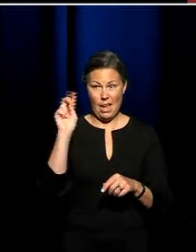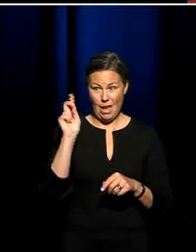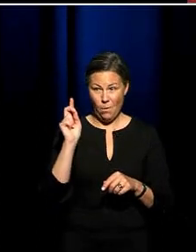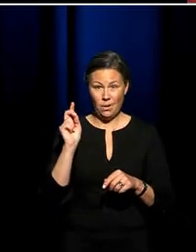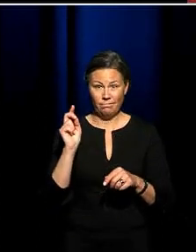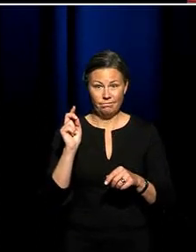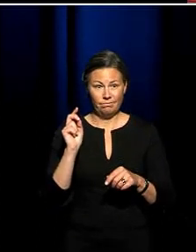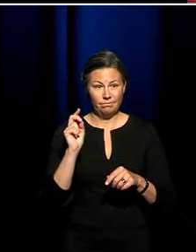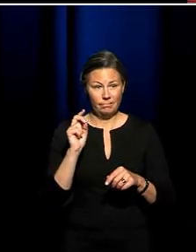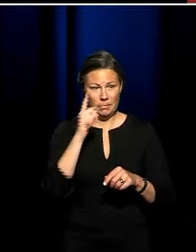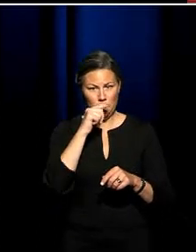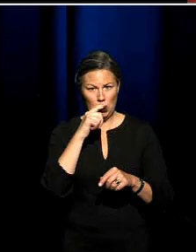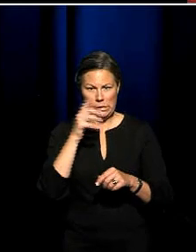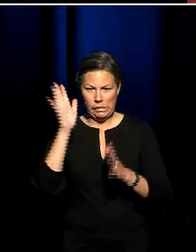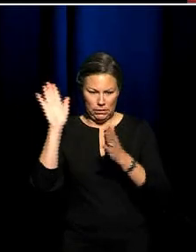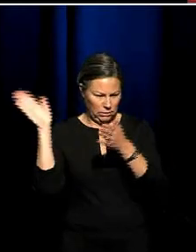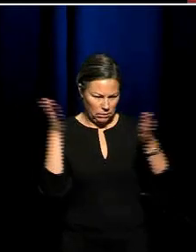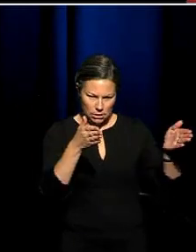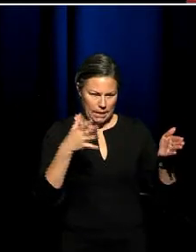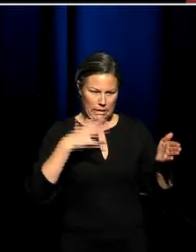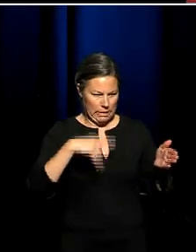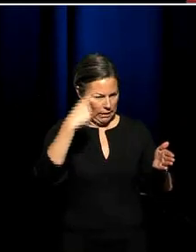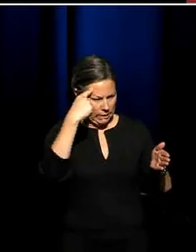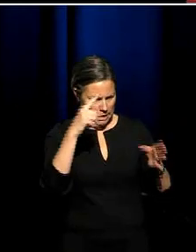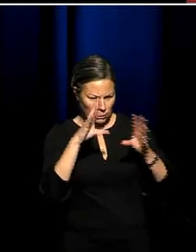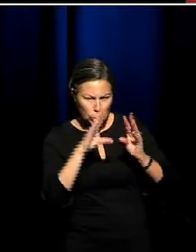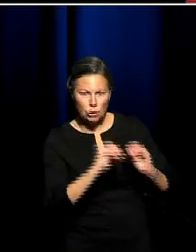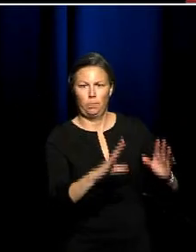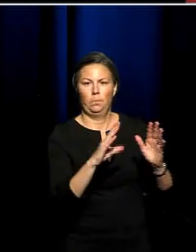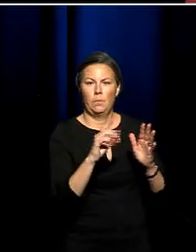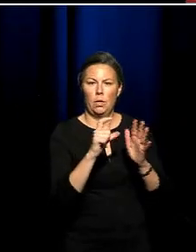address and eliminate the scourge of domestic violence. Some of these